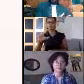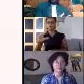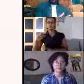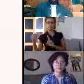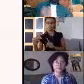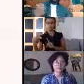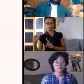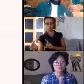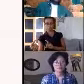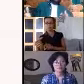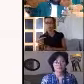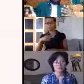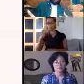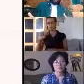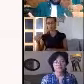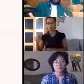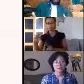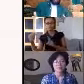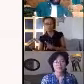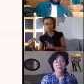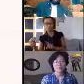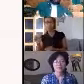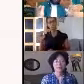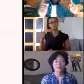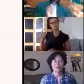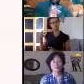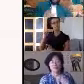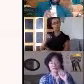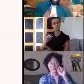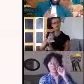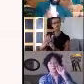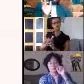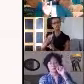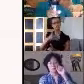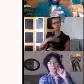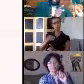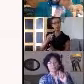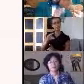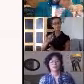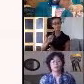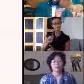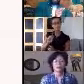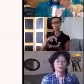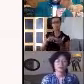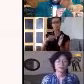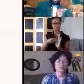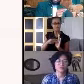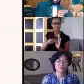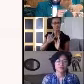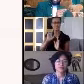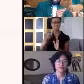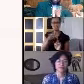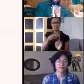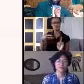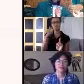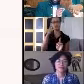that whiteness and the culture of whiteness, and we'll talk about what that definition is because there's going to be a couple more points of that to this exercise that will